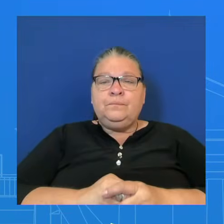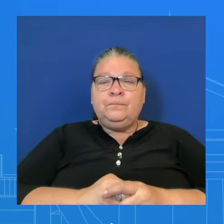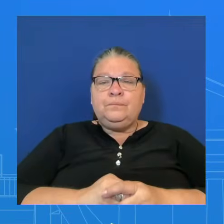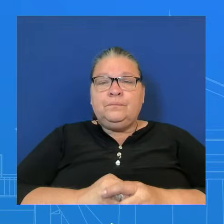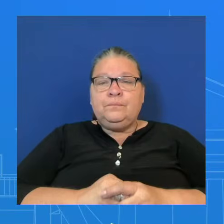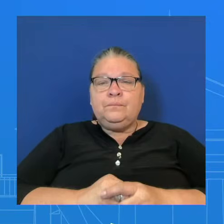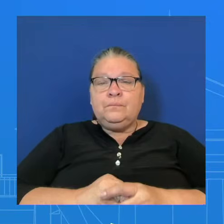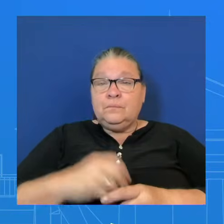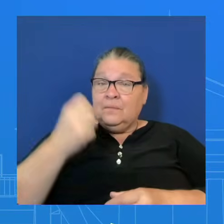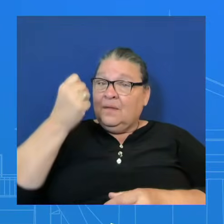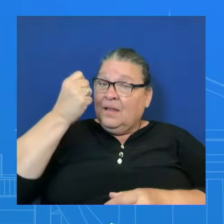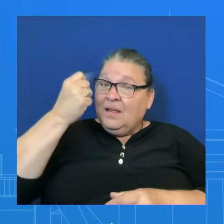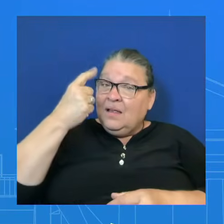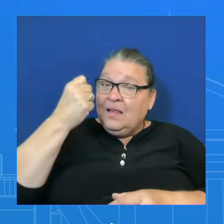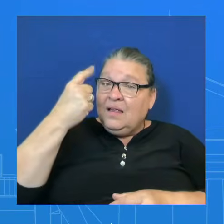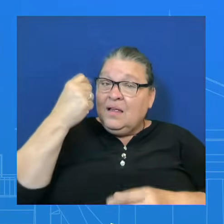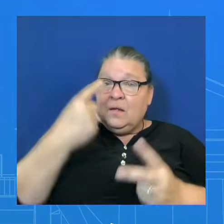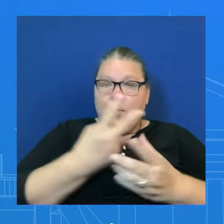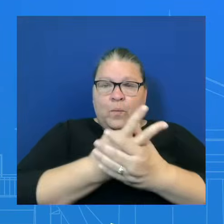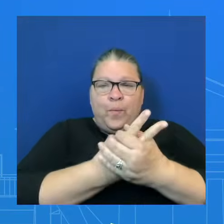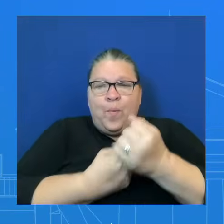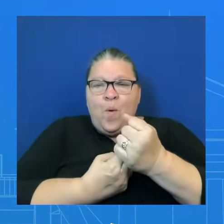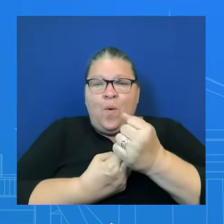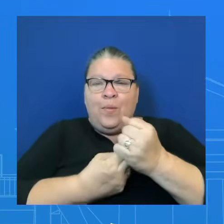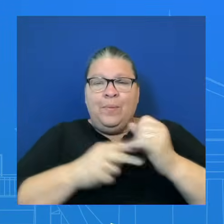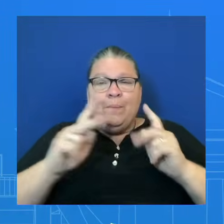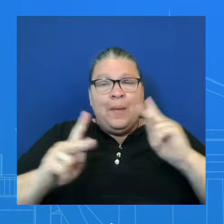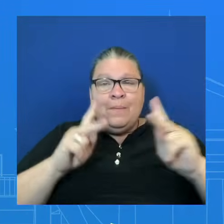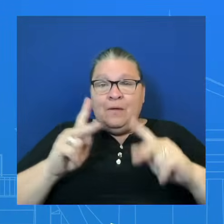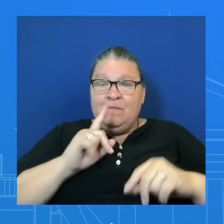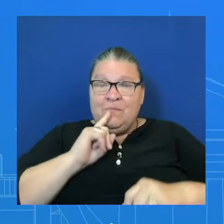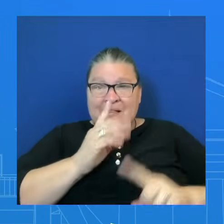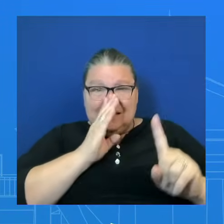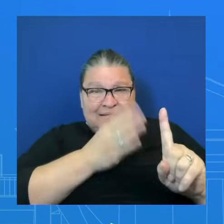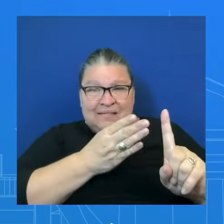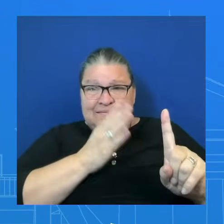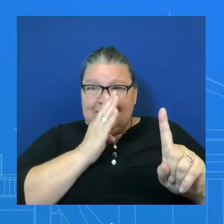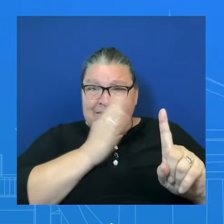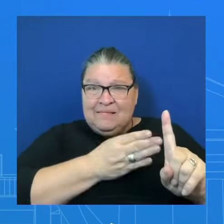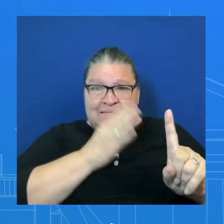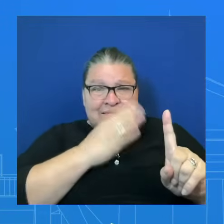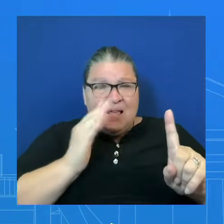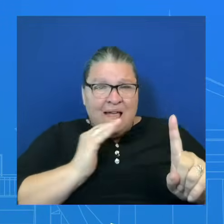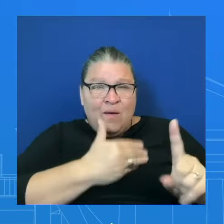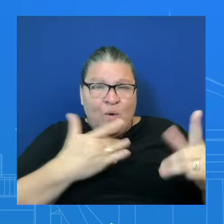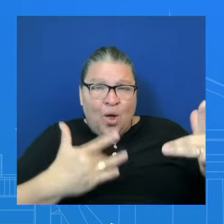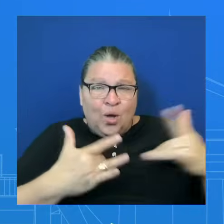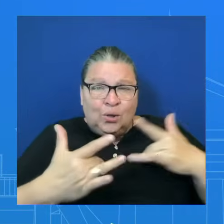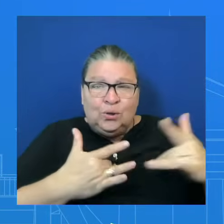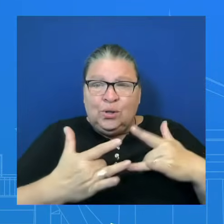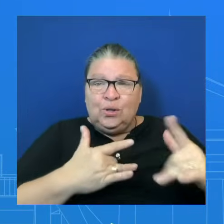but candid and direct about our concerns, particularly over the intercepts. And of course, they brought up issues of human rights as well, as we always do.